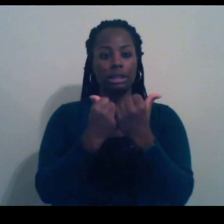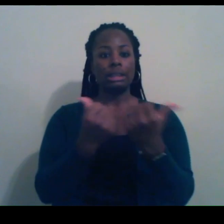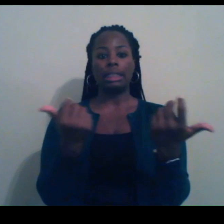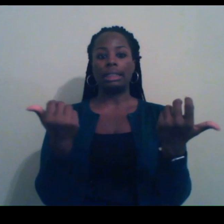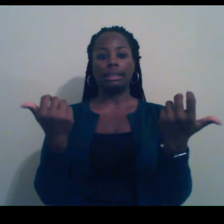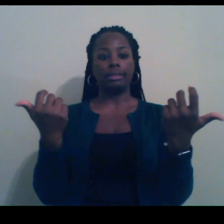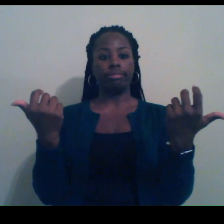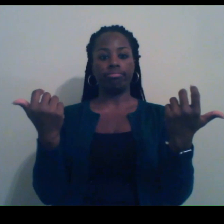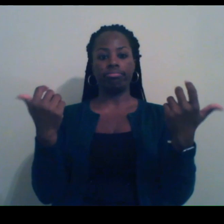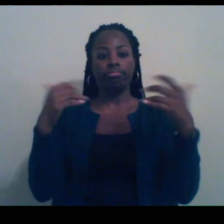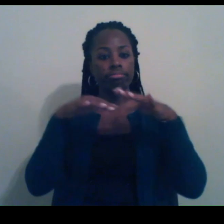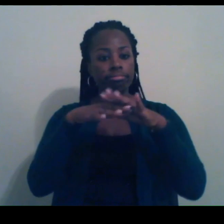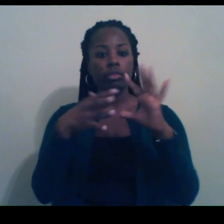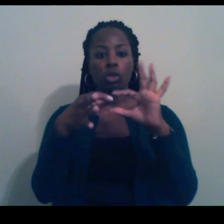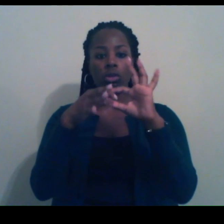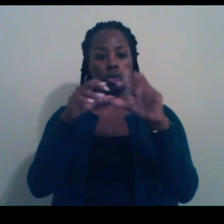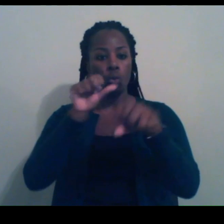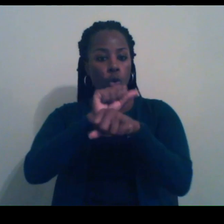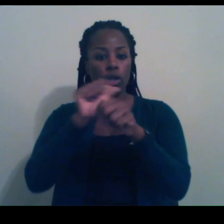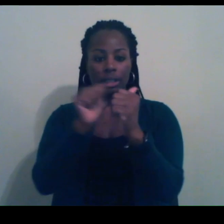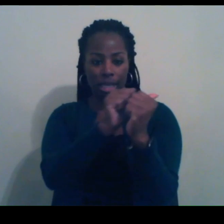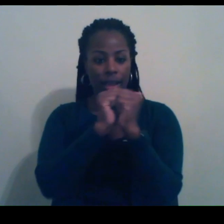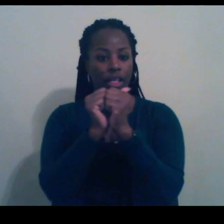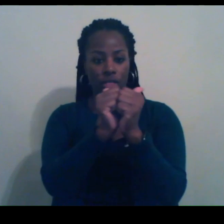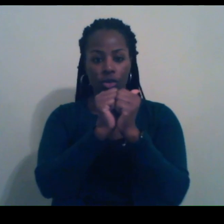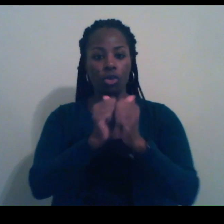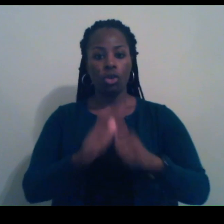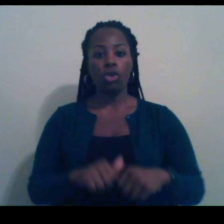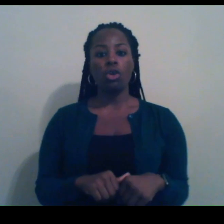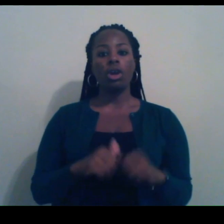president said Dr. Birx already has been asking the right questions and